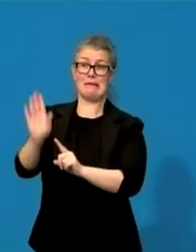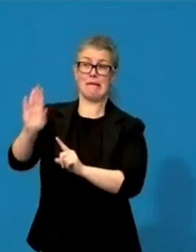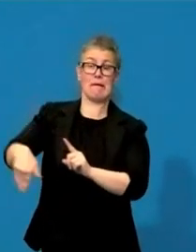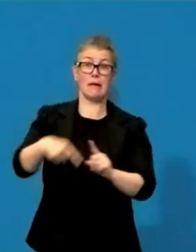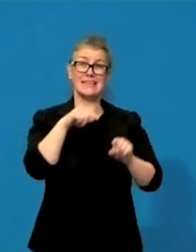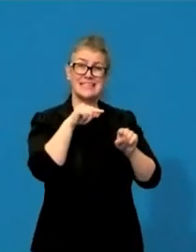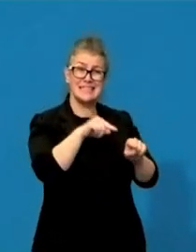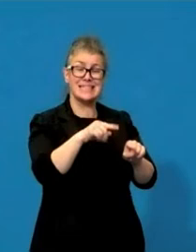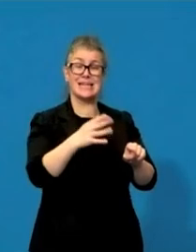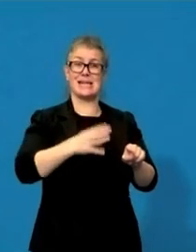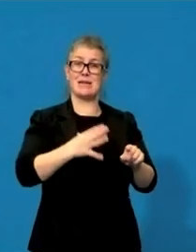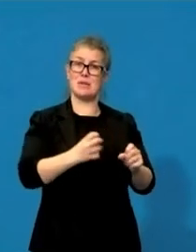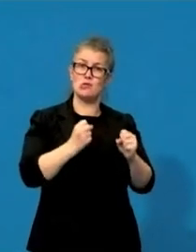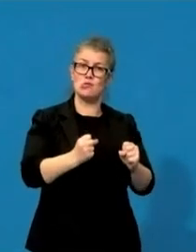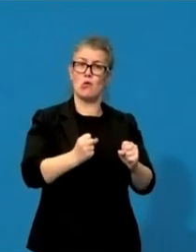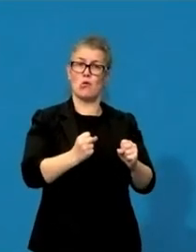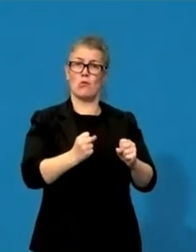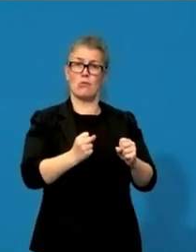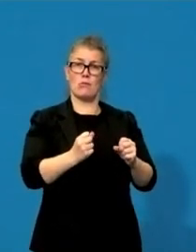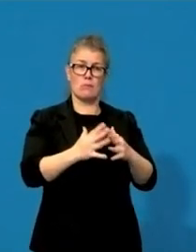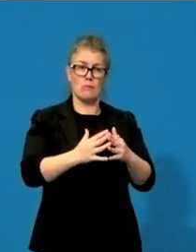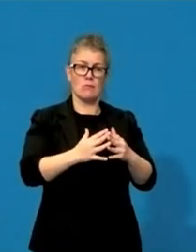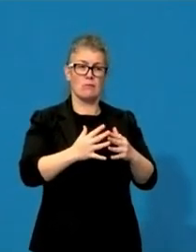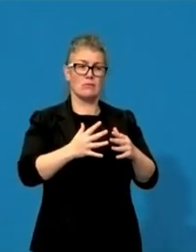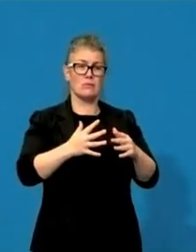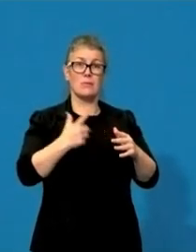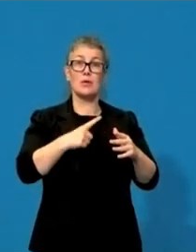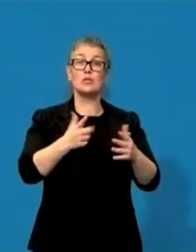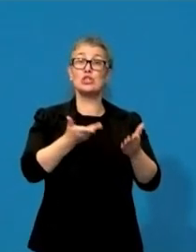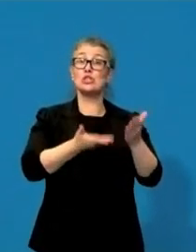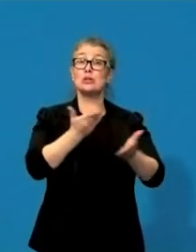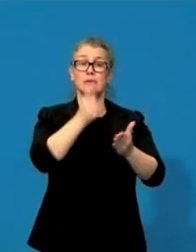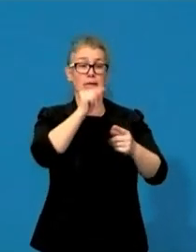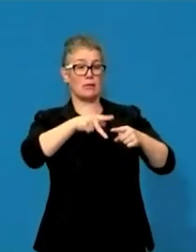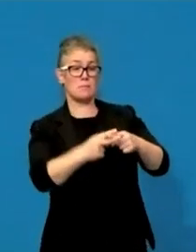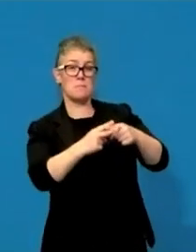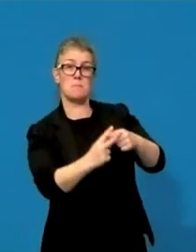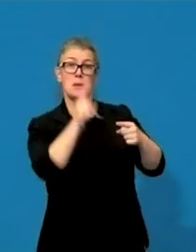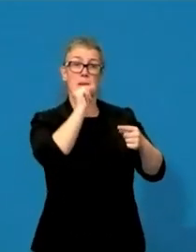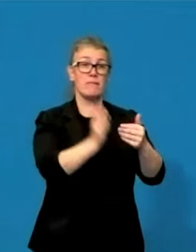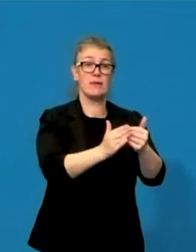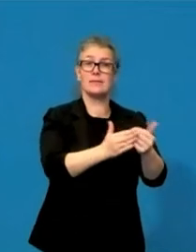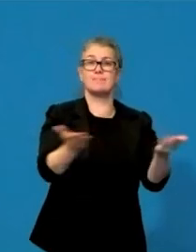to maintain and repair are often not there in the community. So, the equipment got to be really durable.